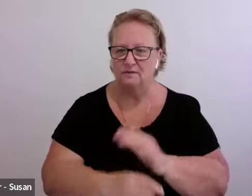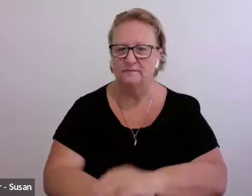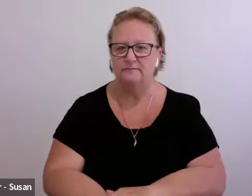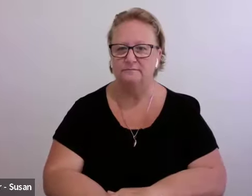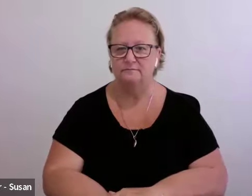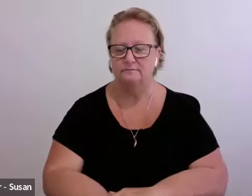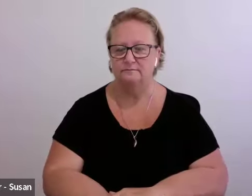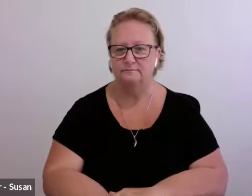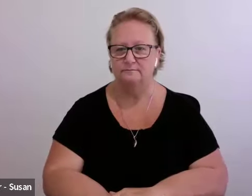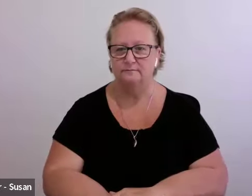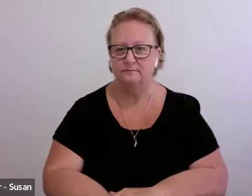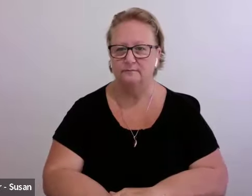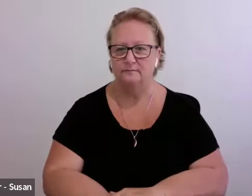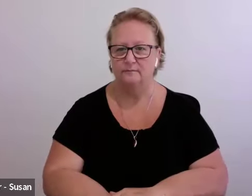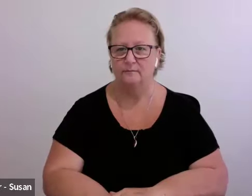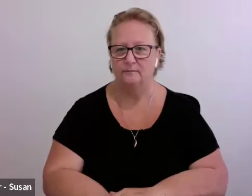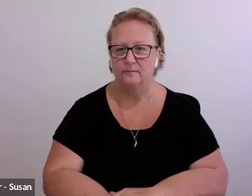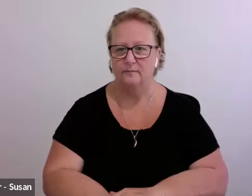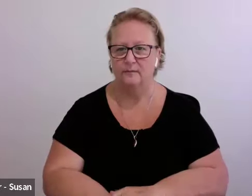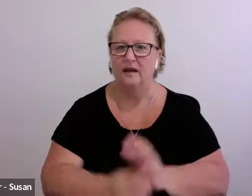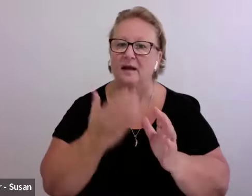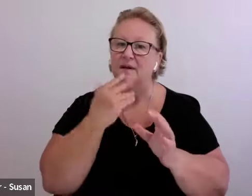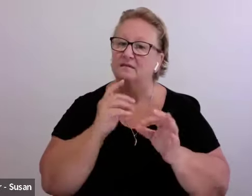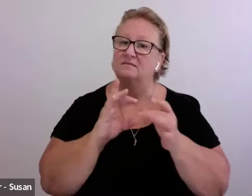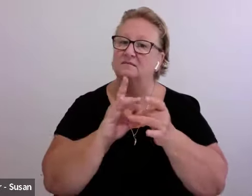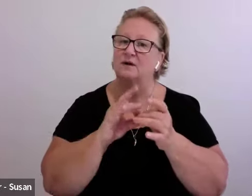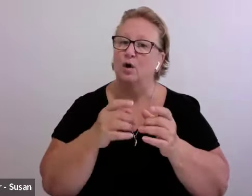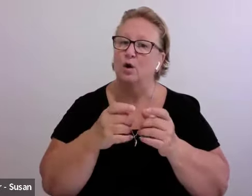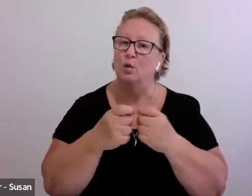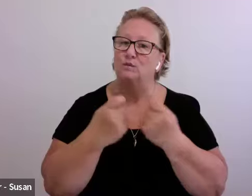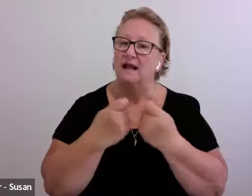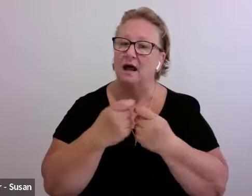resources and videos. We also have the APO disability